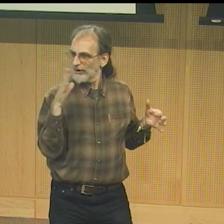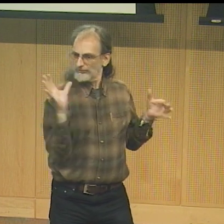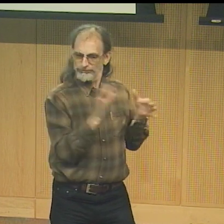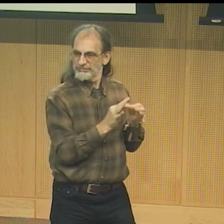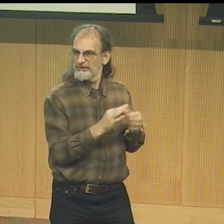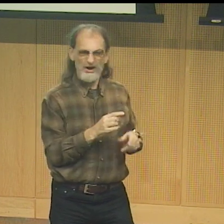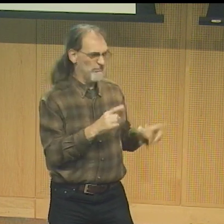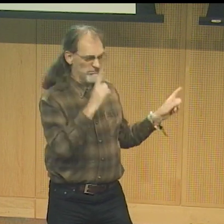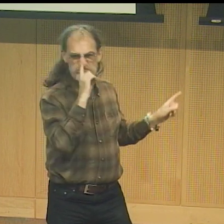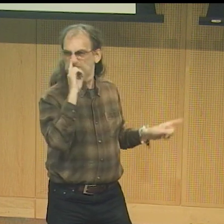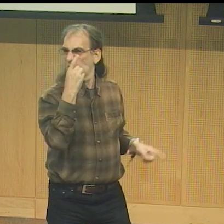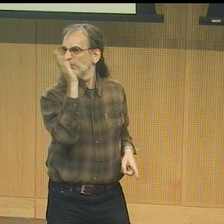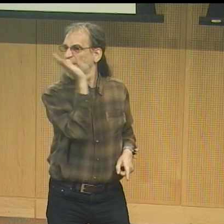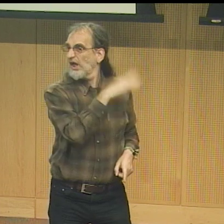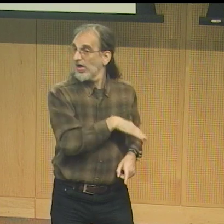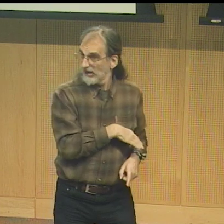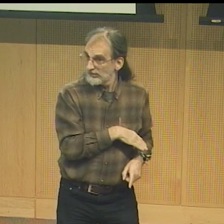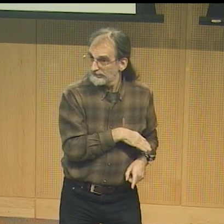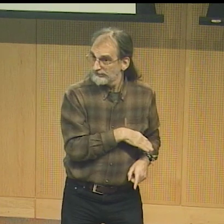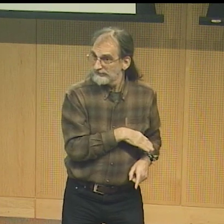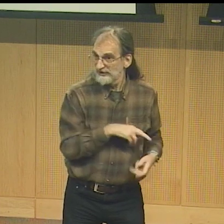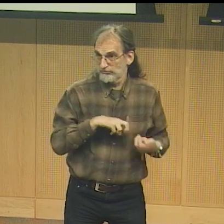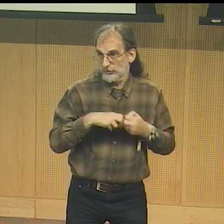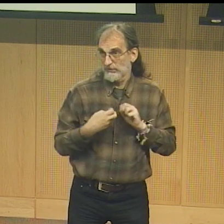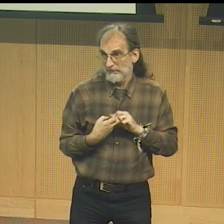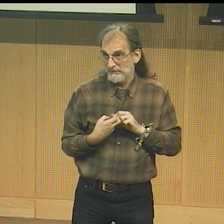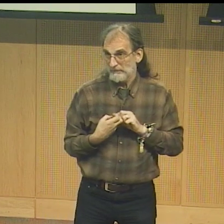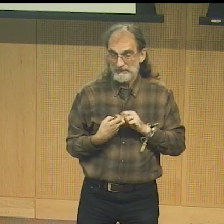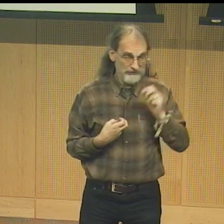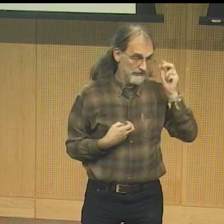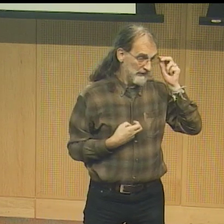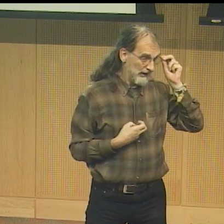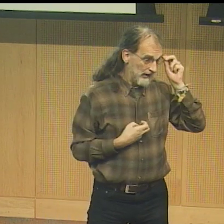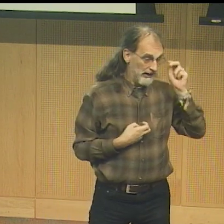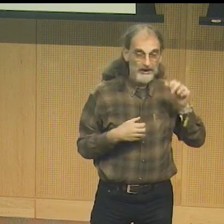They refuse to work with one another. The young people think the old people are boring